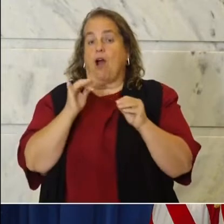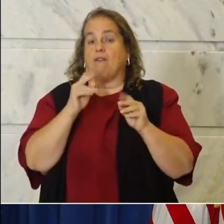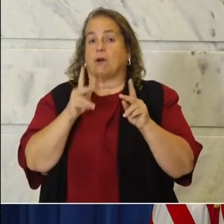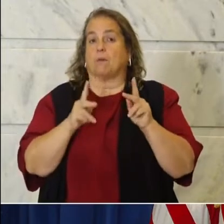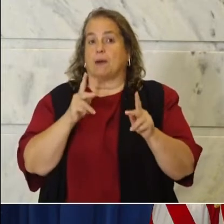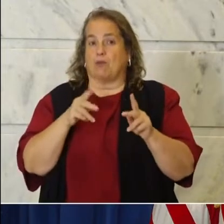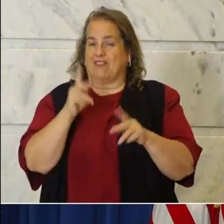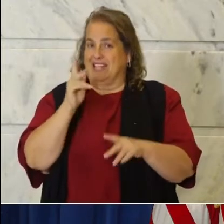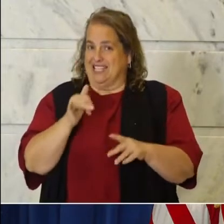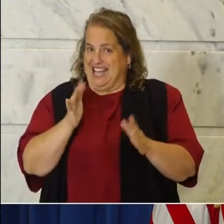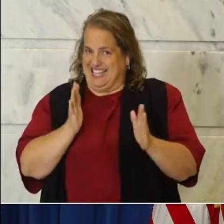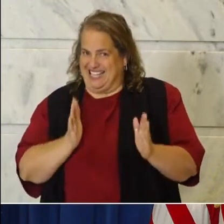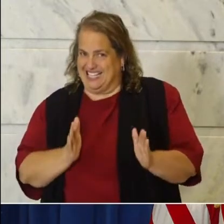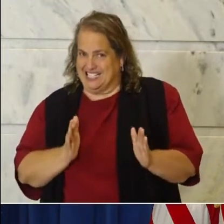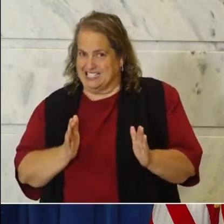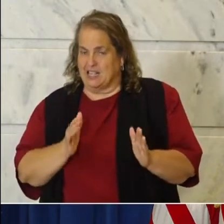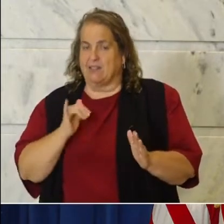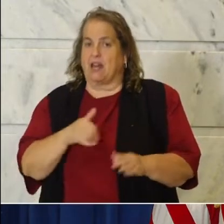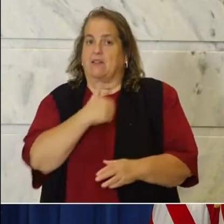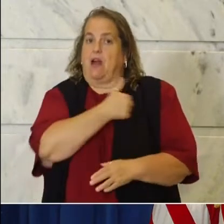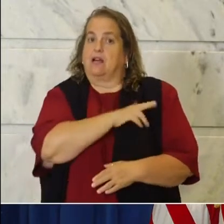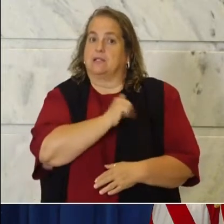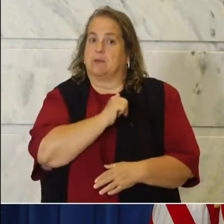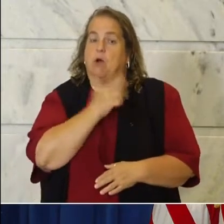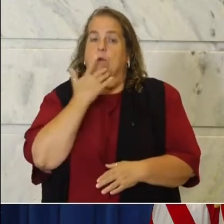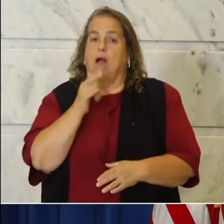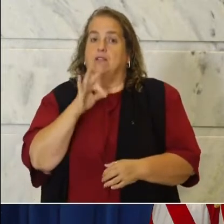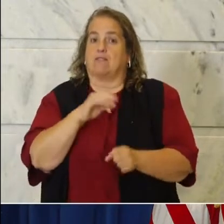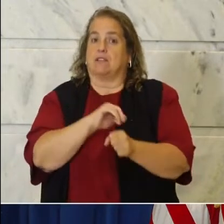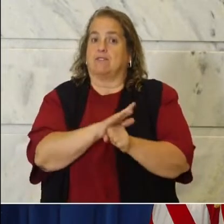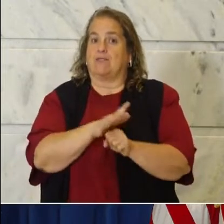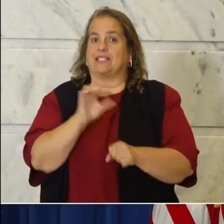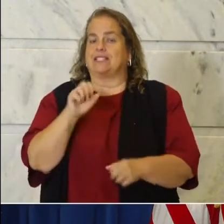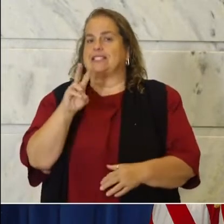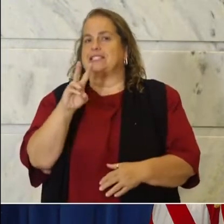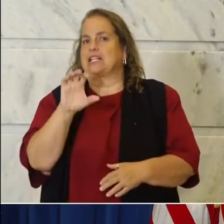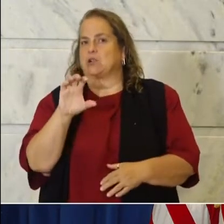Kentucky ins that are hospitalized because of the Corona viruses. 603.